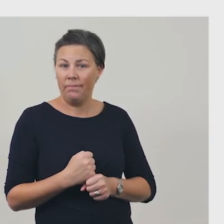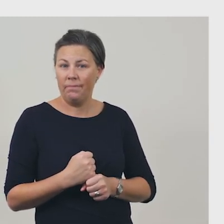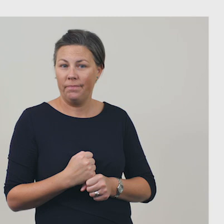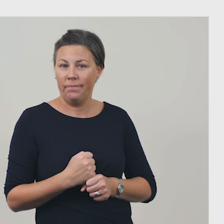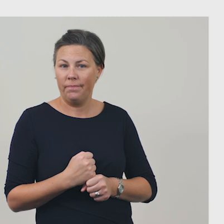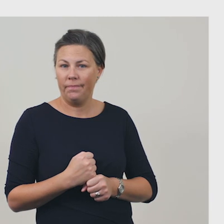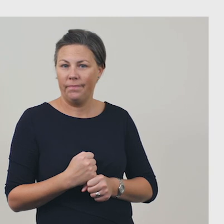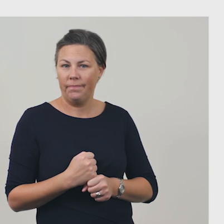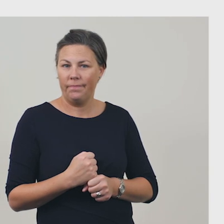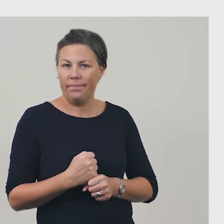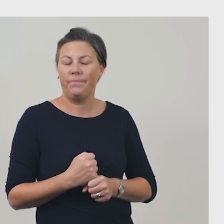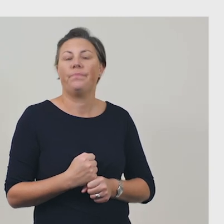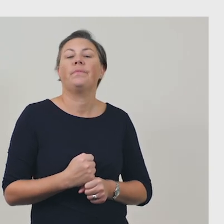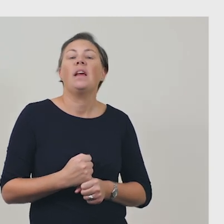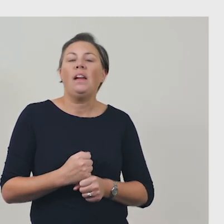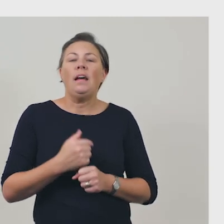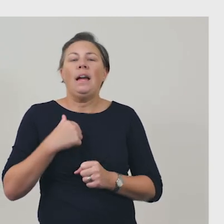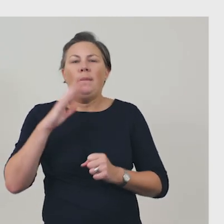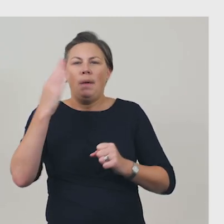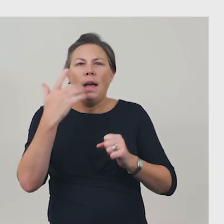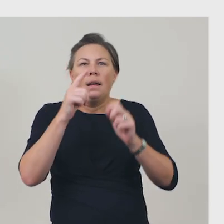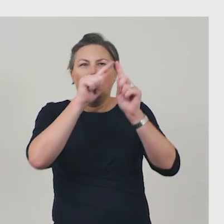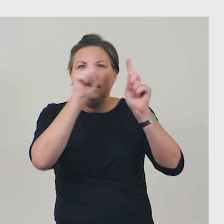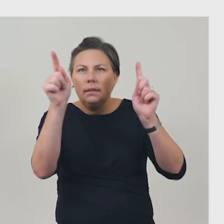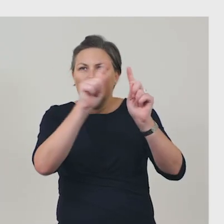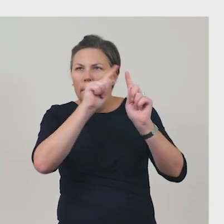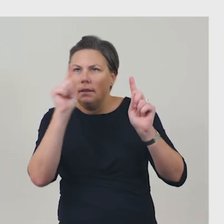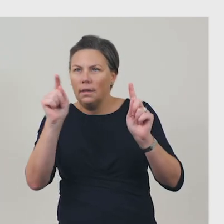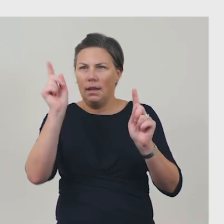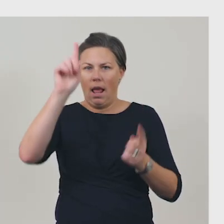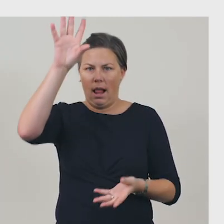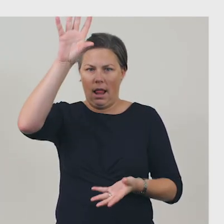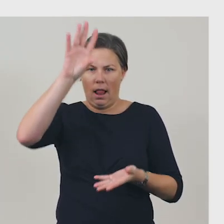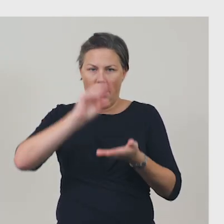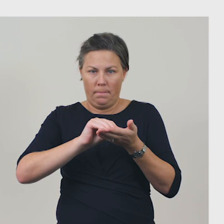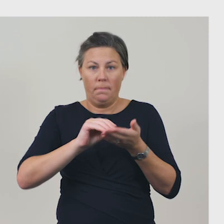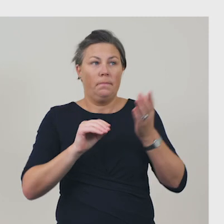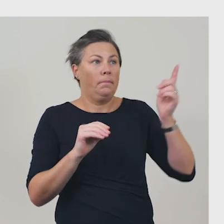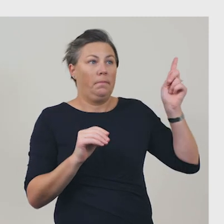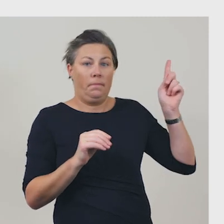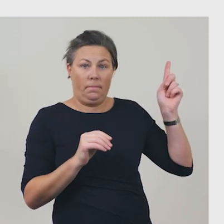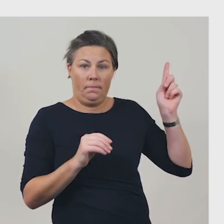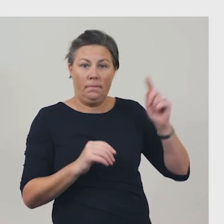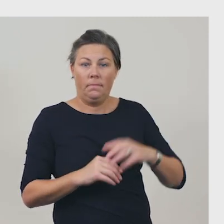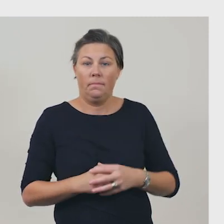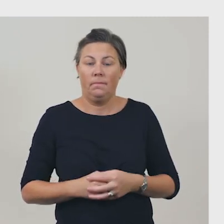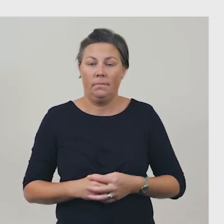If we put our sentences together our ad is going to sound something like this: